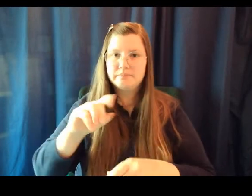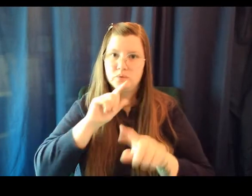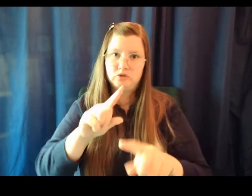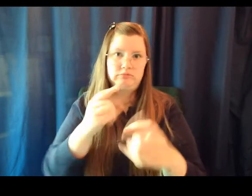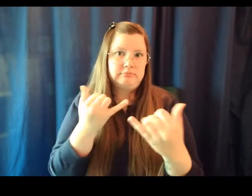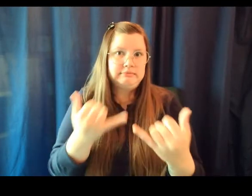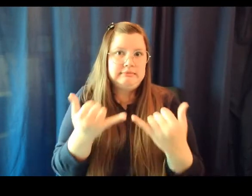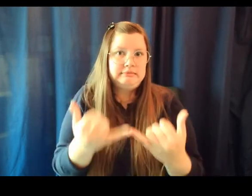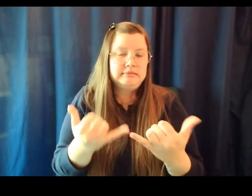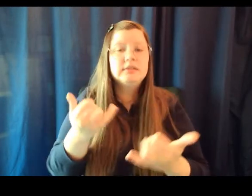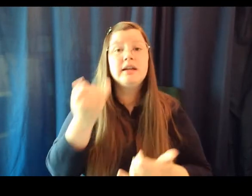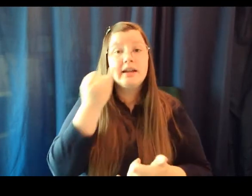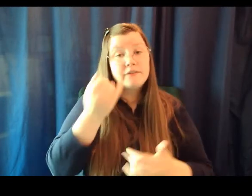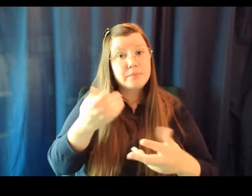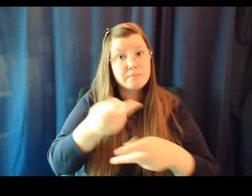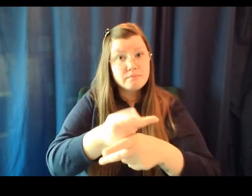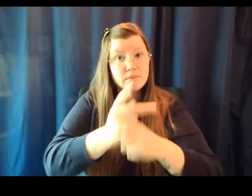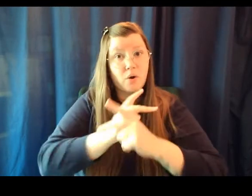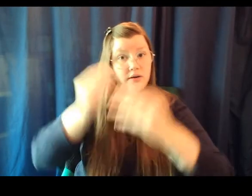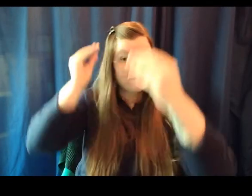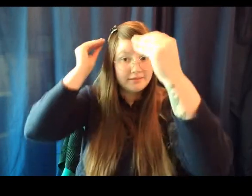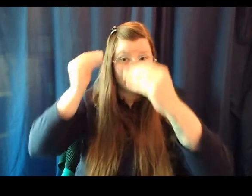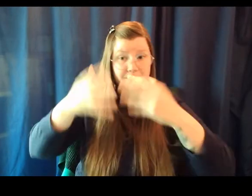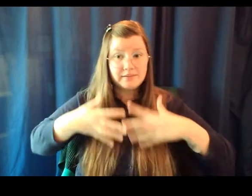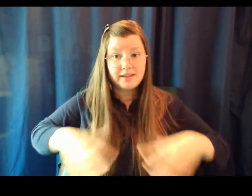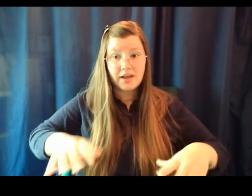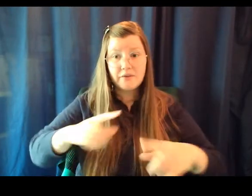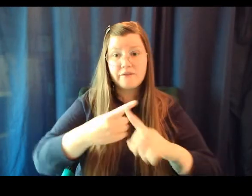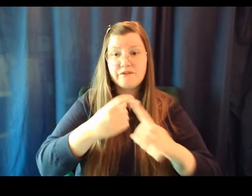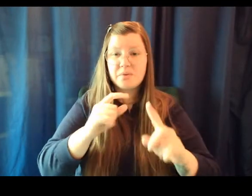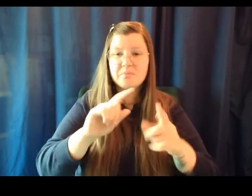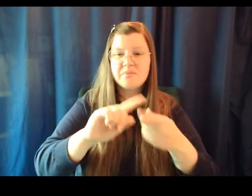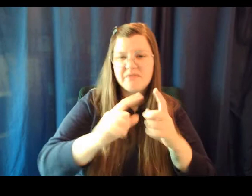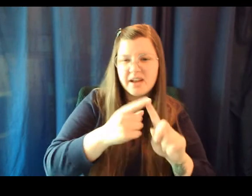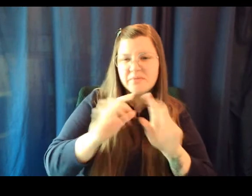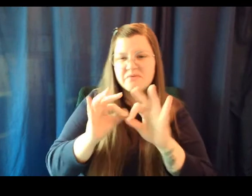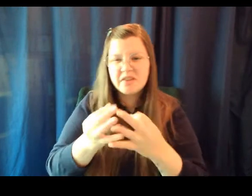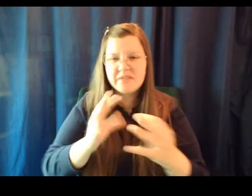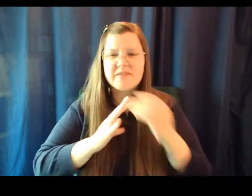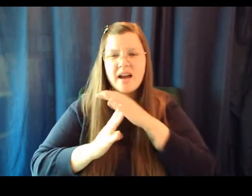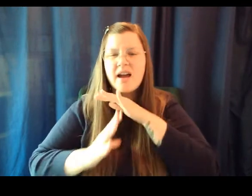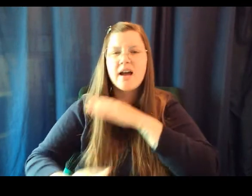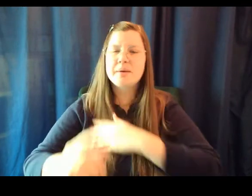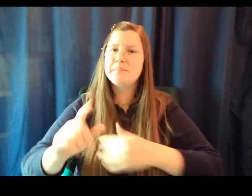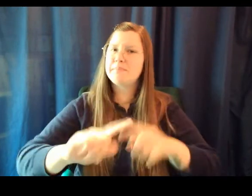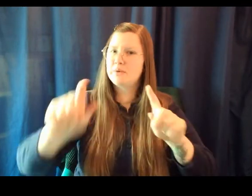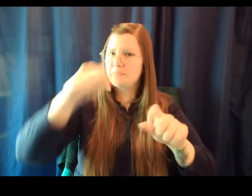But remember you still need to purchase a tassel and medallion for the Graduation ceremony. These items are also on sale at either Jostens.com website or you can purchase one from the ASB office. Tassels are $10.00 and Medallions are $15.00